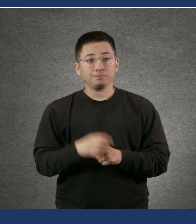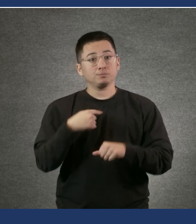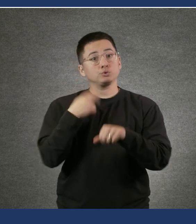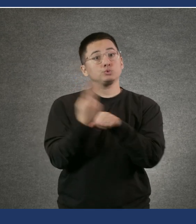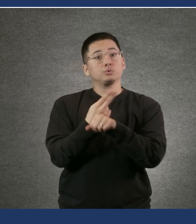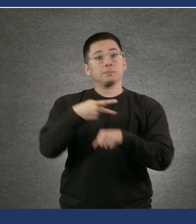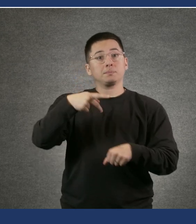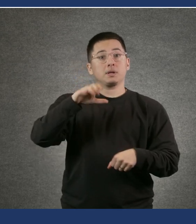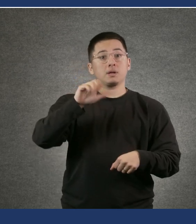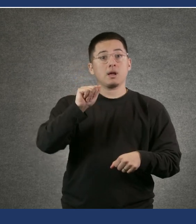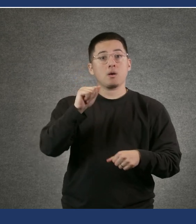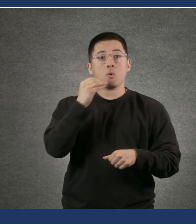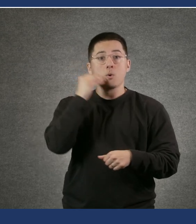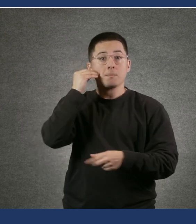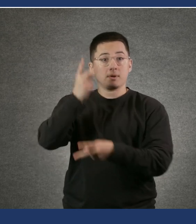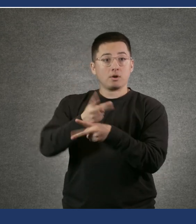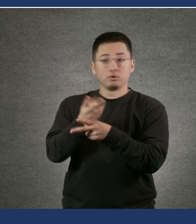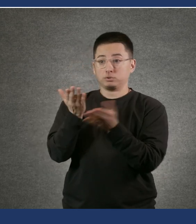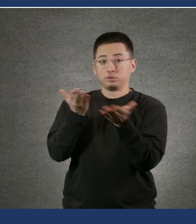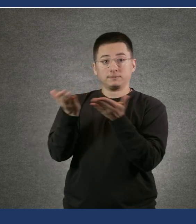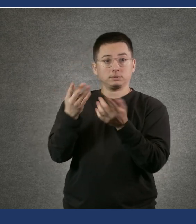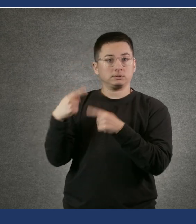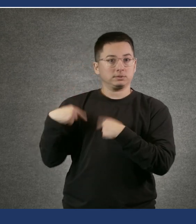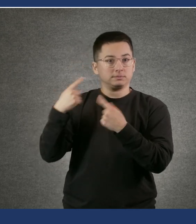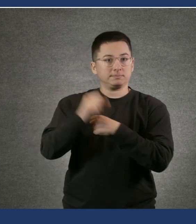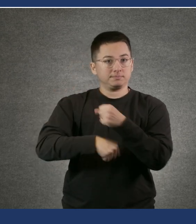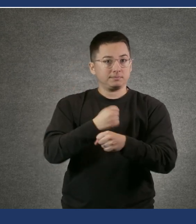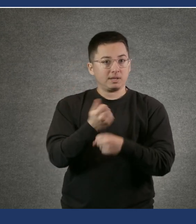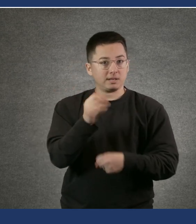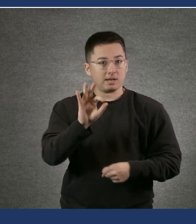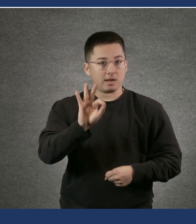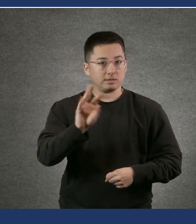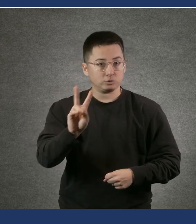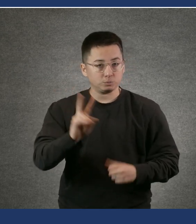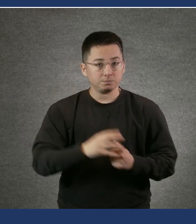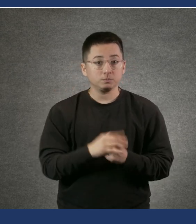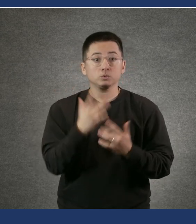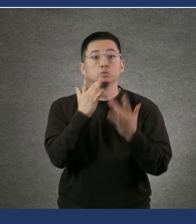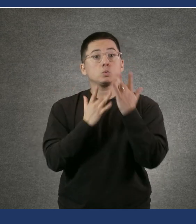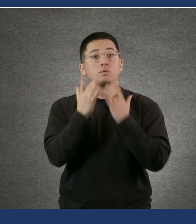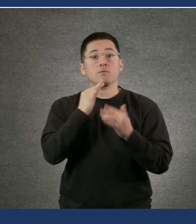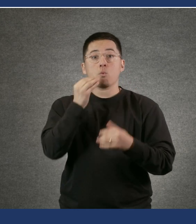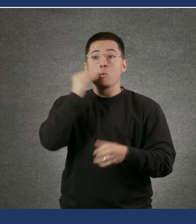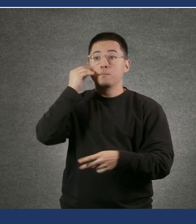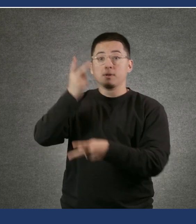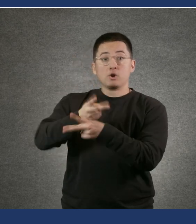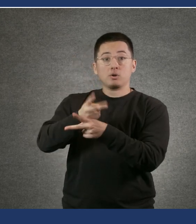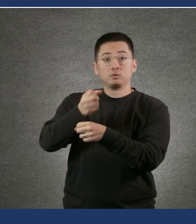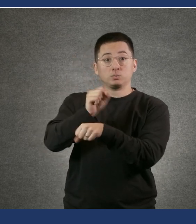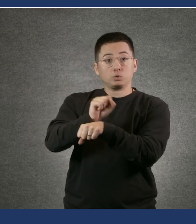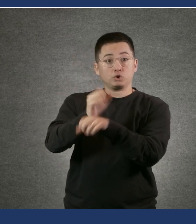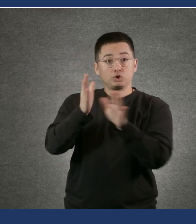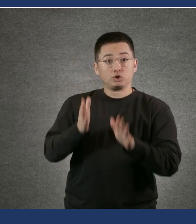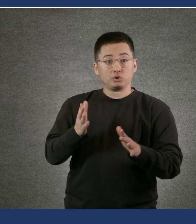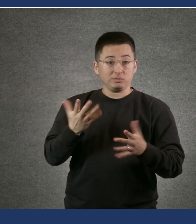I've been using PCA home care services since 1992. The shortage of home care workers